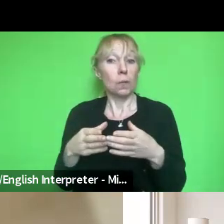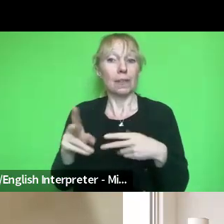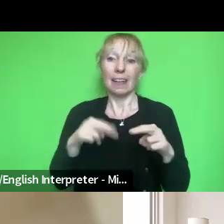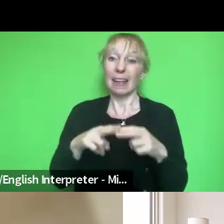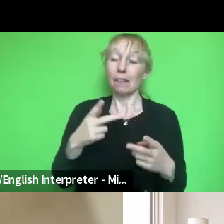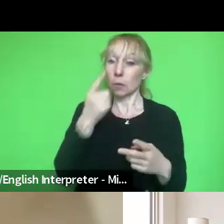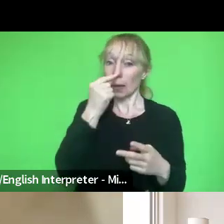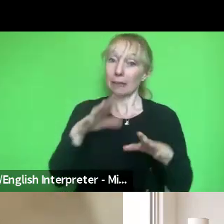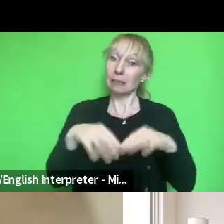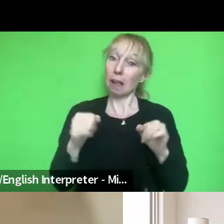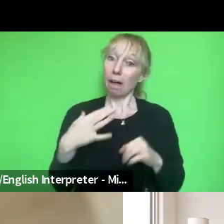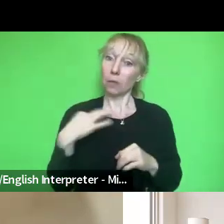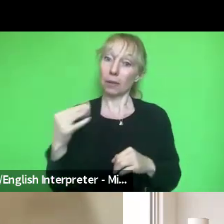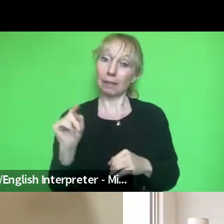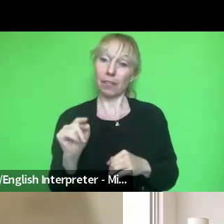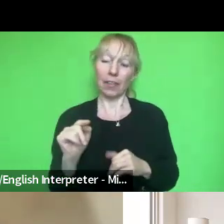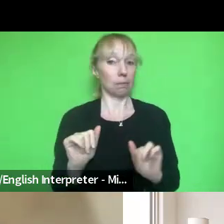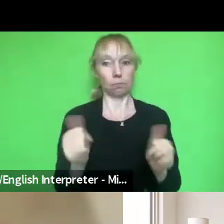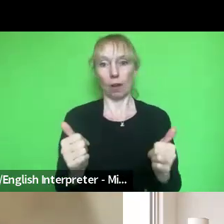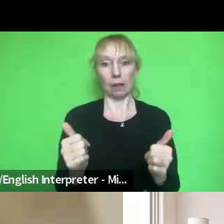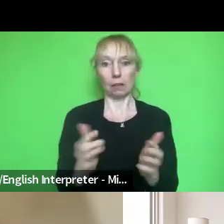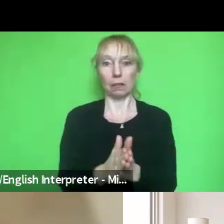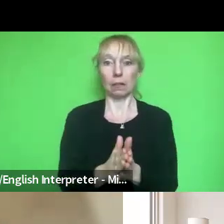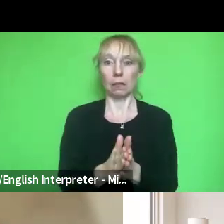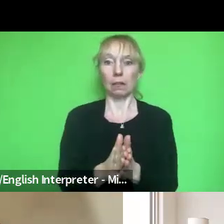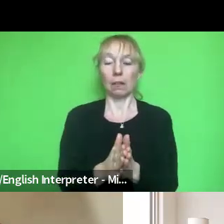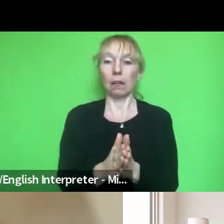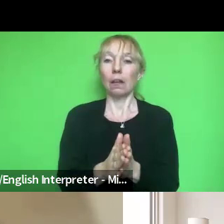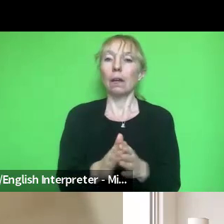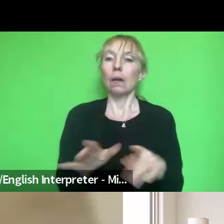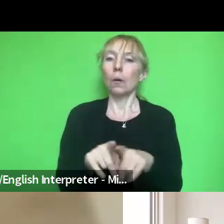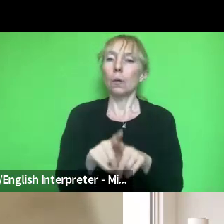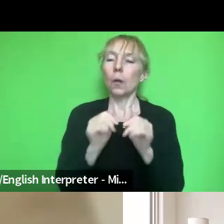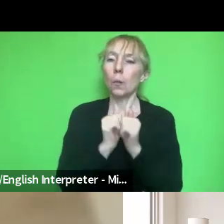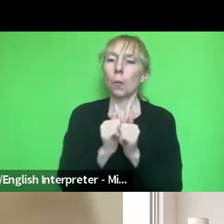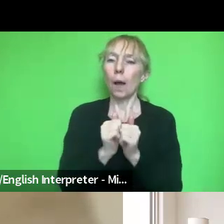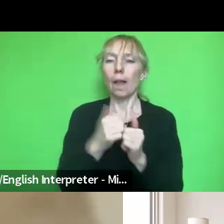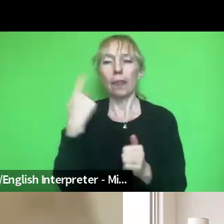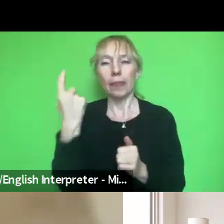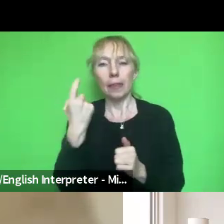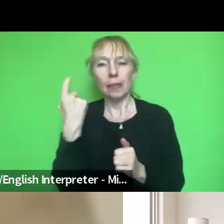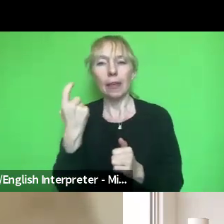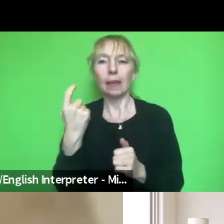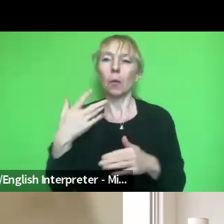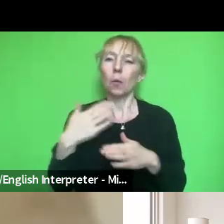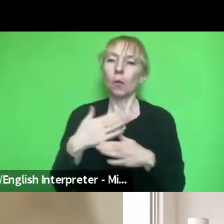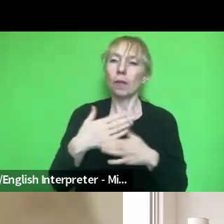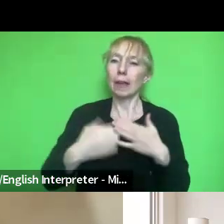that up it's great. I think it's also well worth looking at what that gives you in terms of career development. Because, you know,